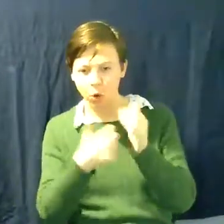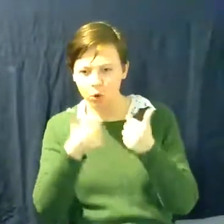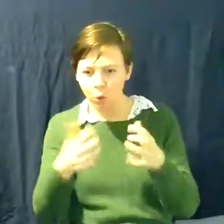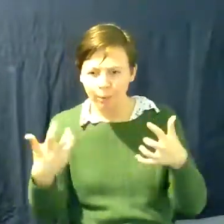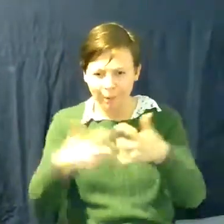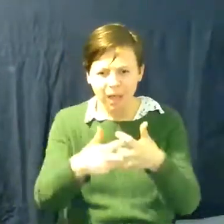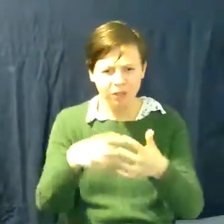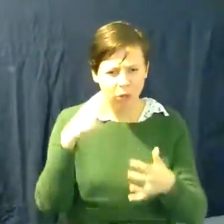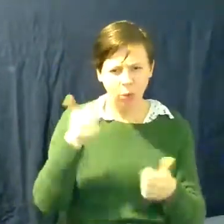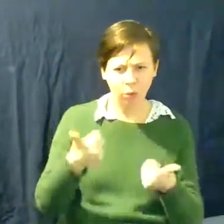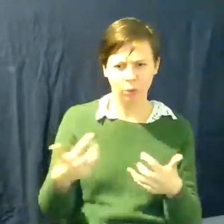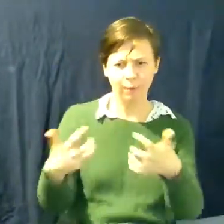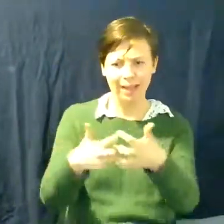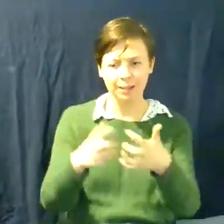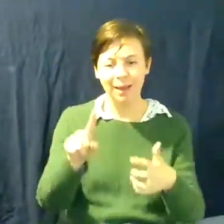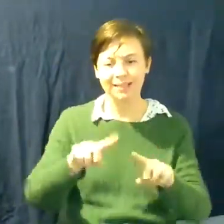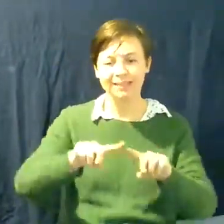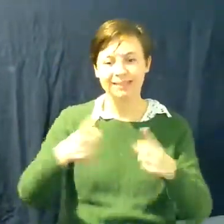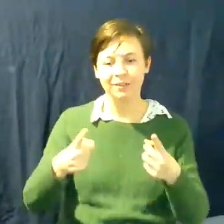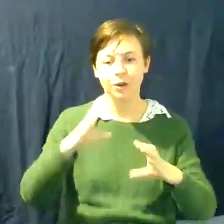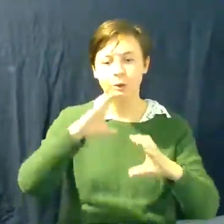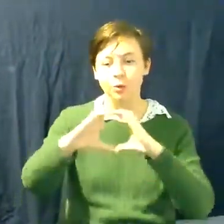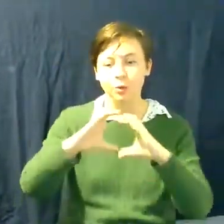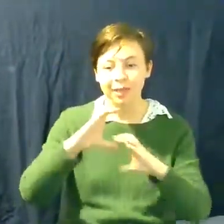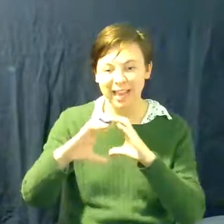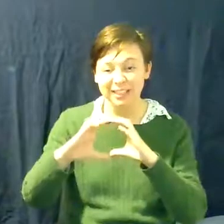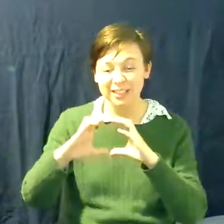a mentor that seems like a really good match and the mentor and